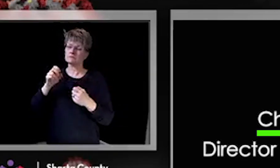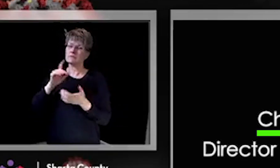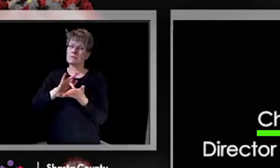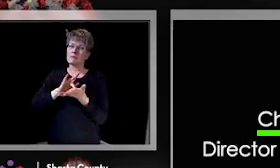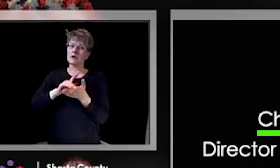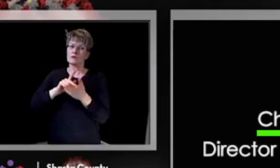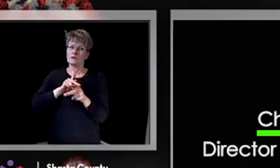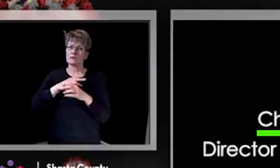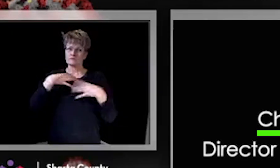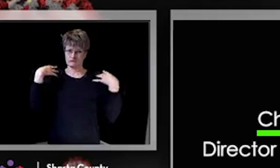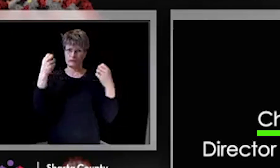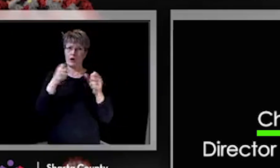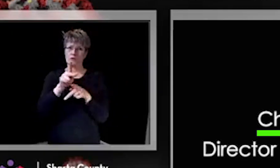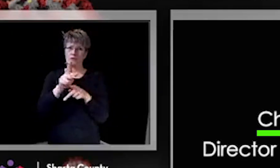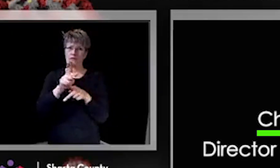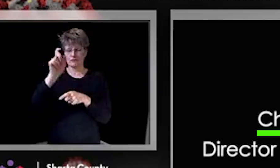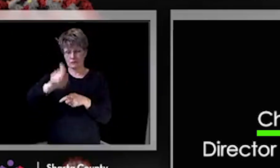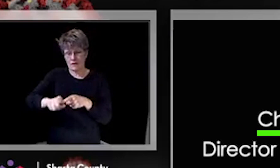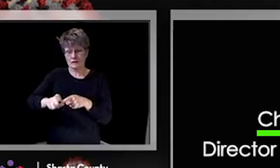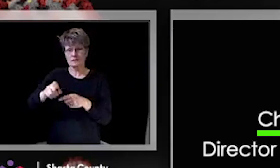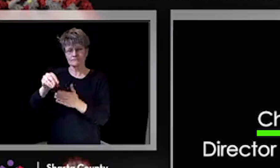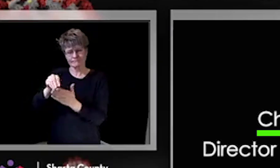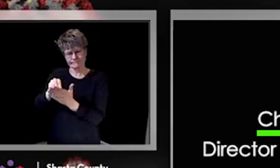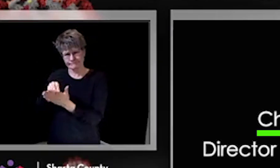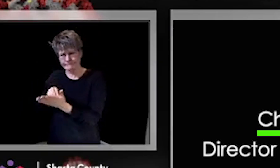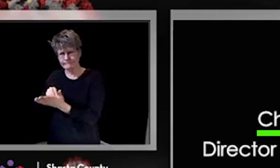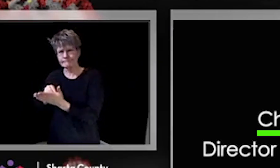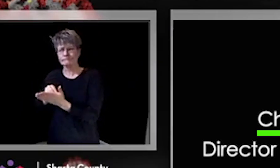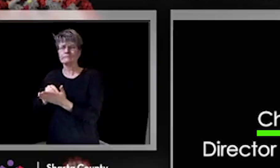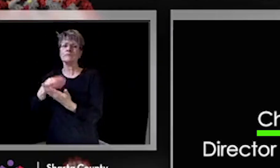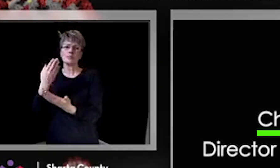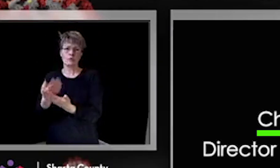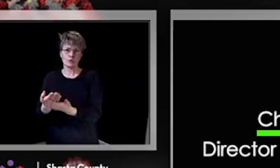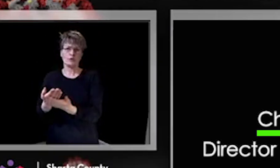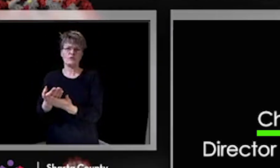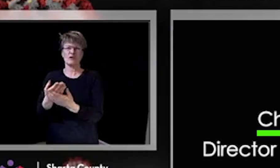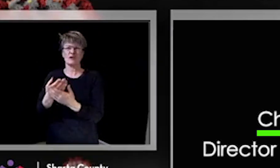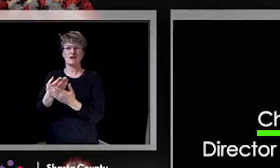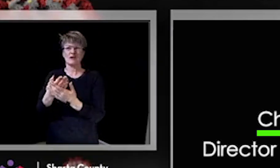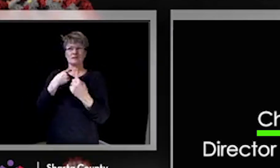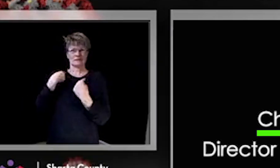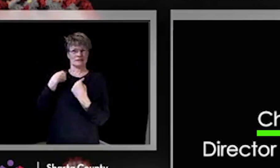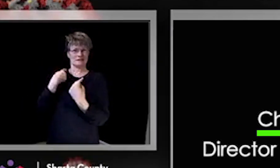within the last 60 days. The have to require non-congregate sheltering as a social distancing